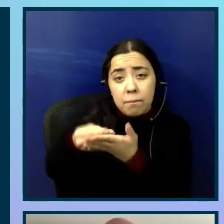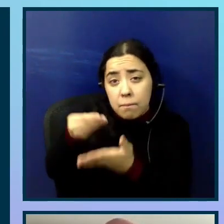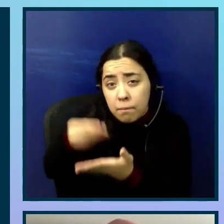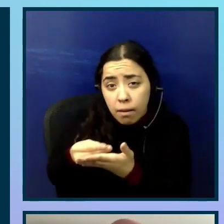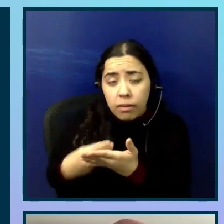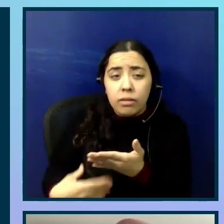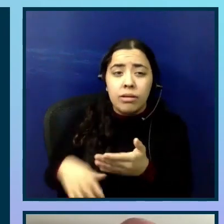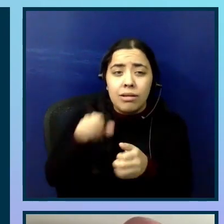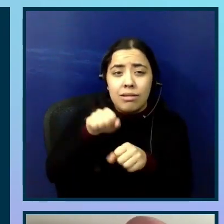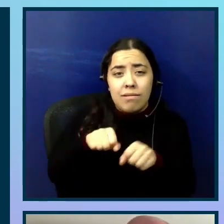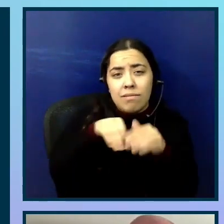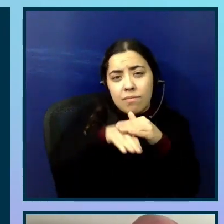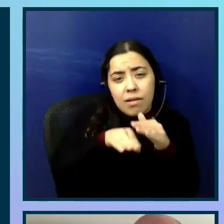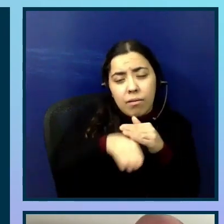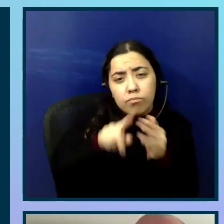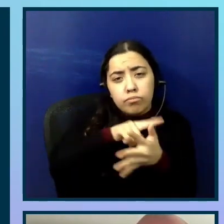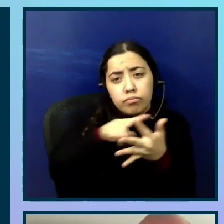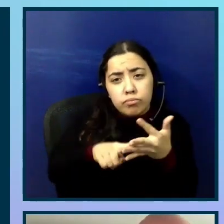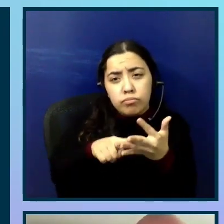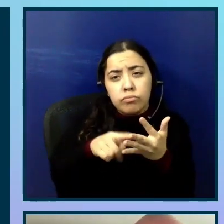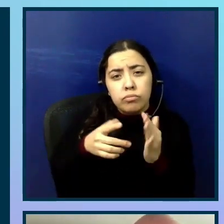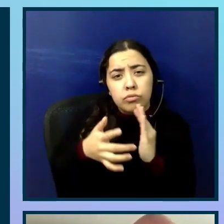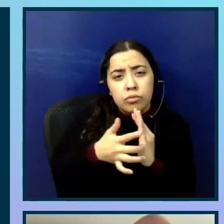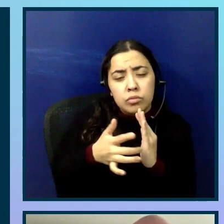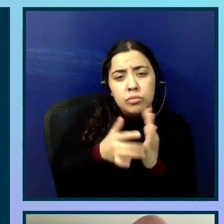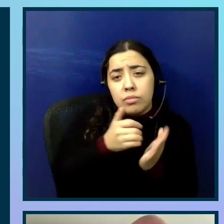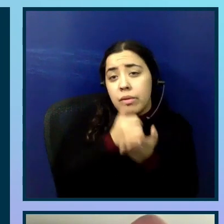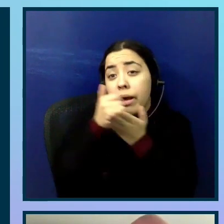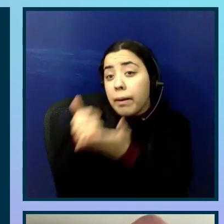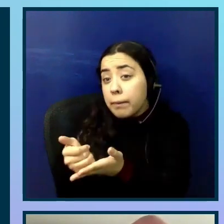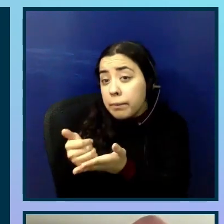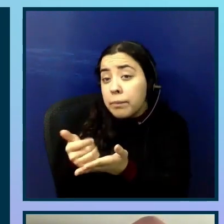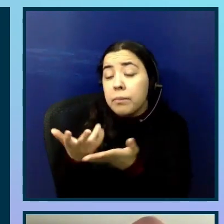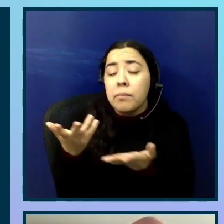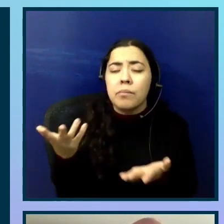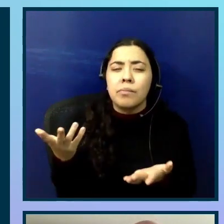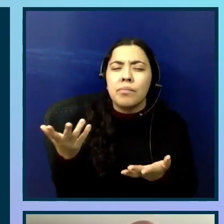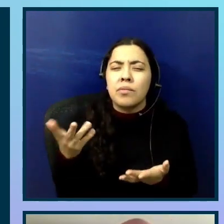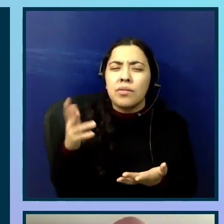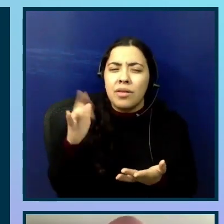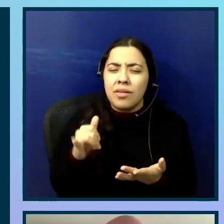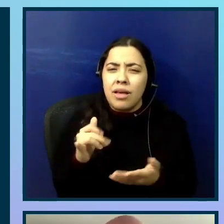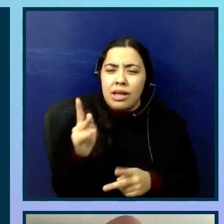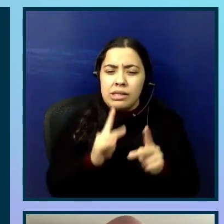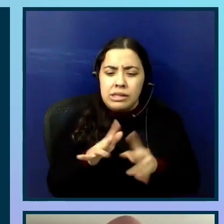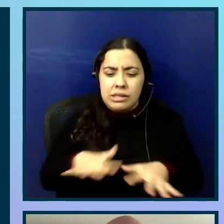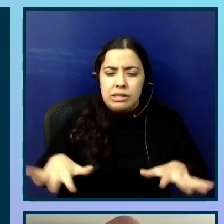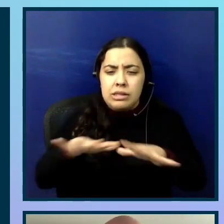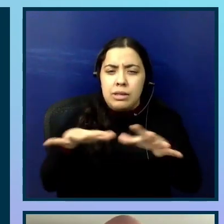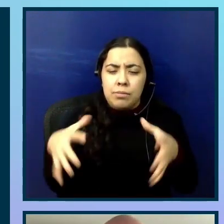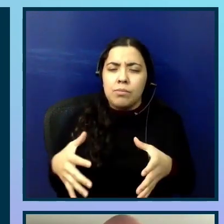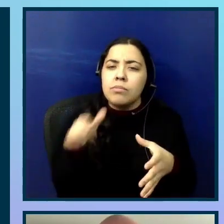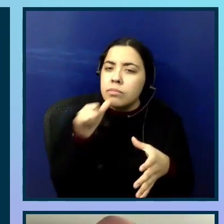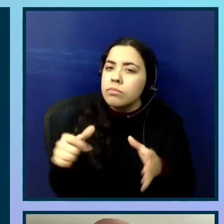And so the thing around demographics is that they don't represent lived experiences.